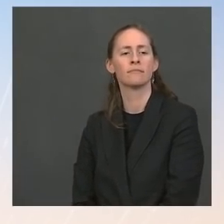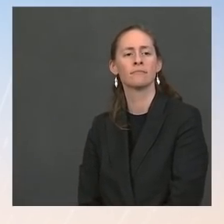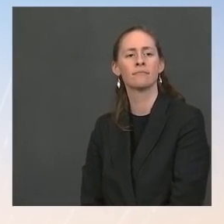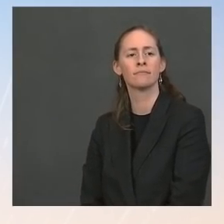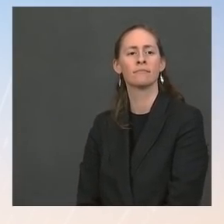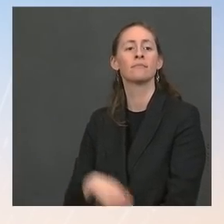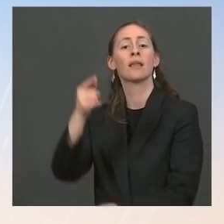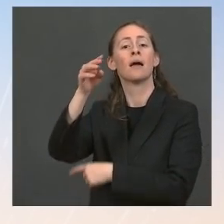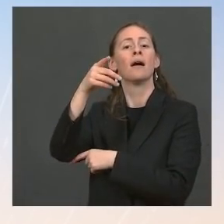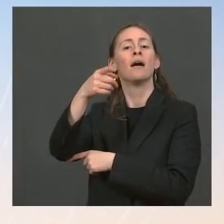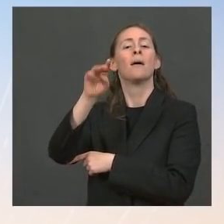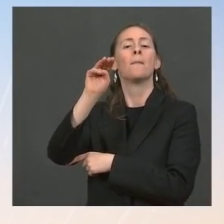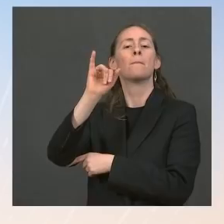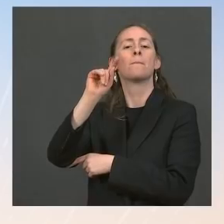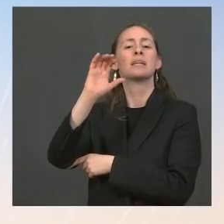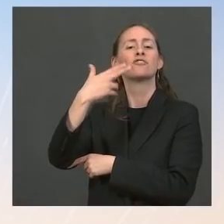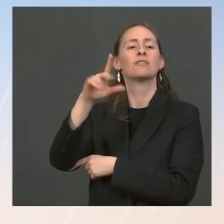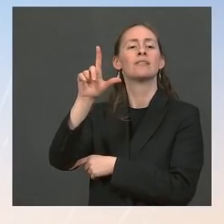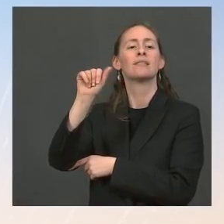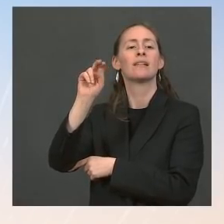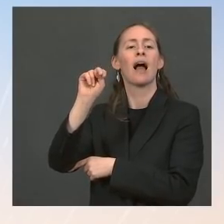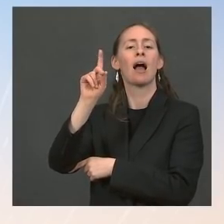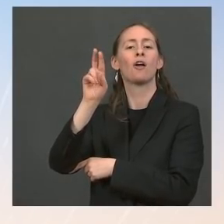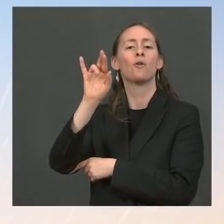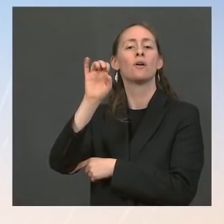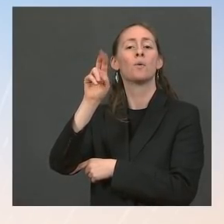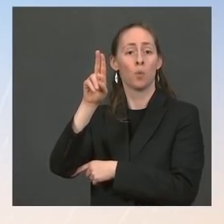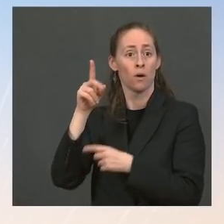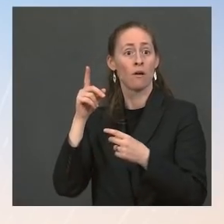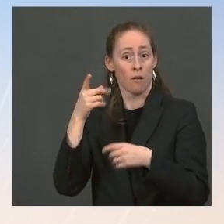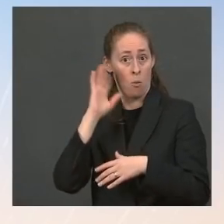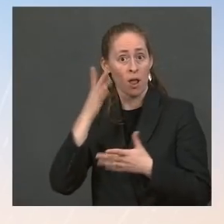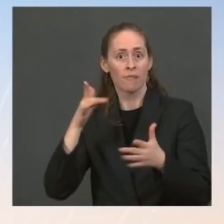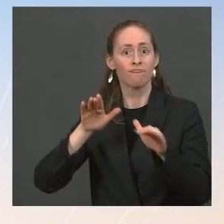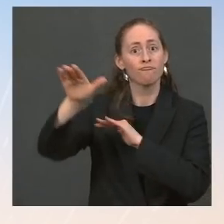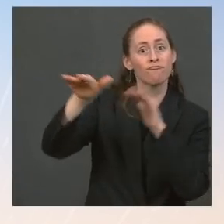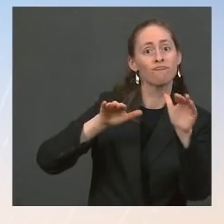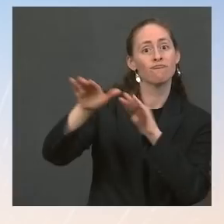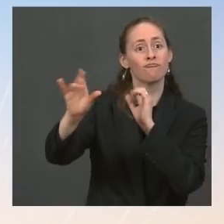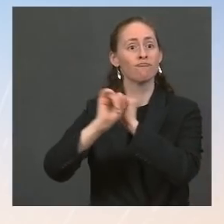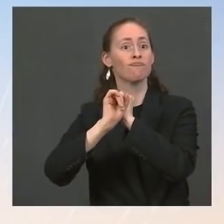to promote the infrastructure package around the country, traveling like other Cabinet members